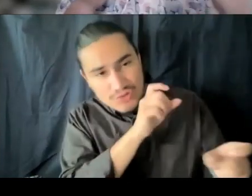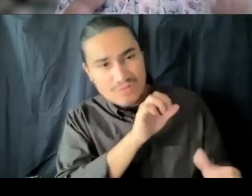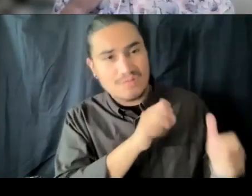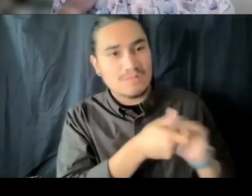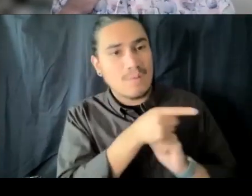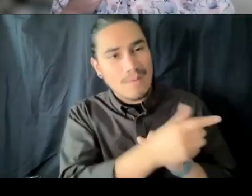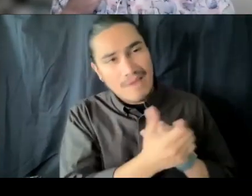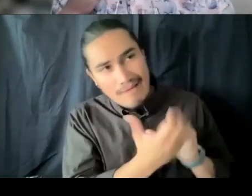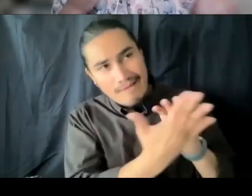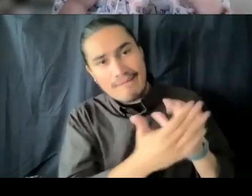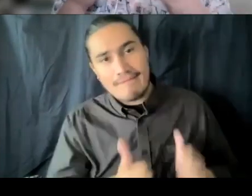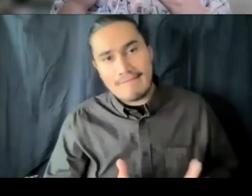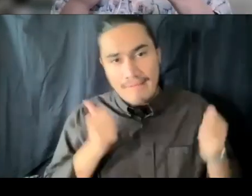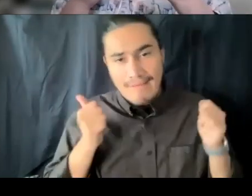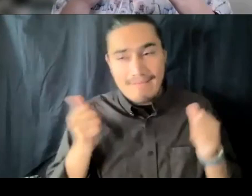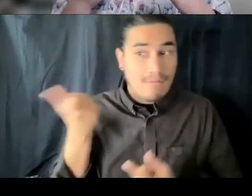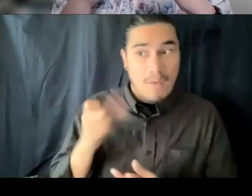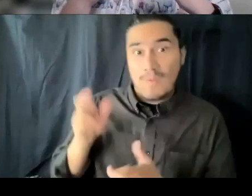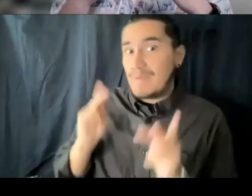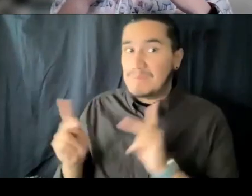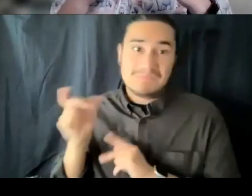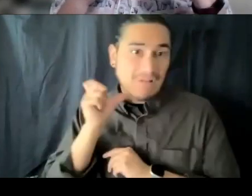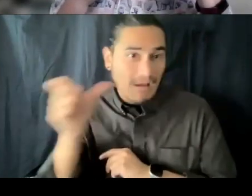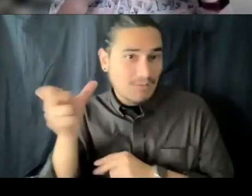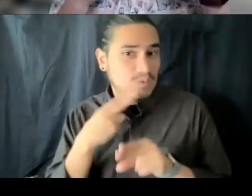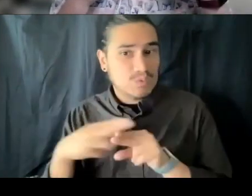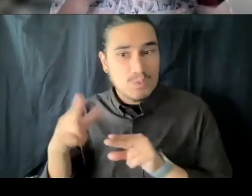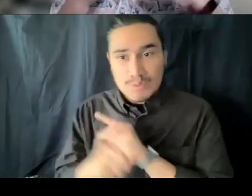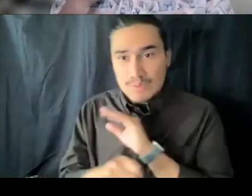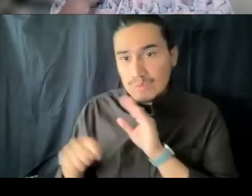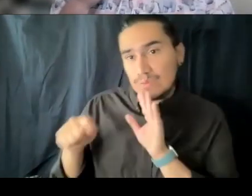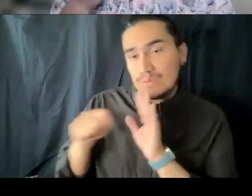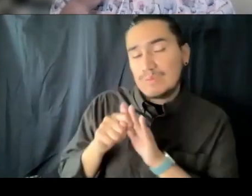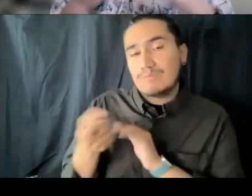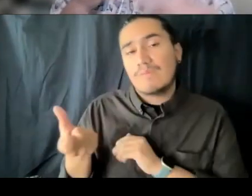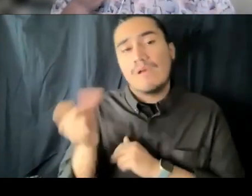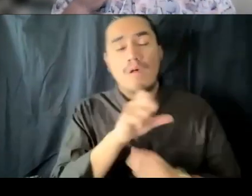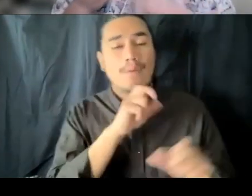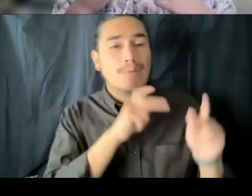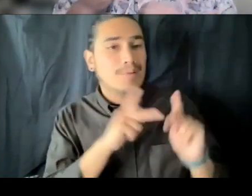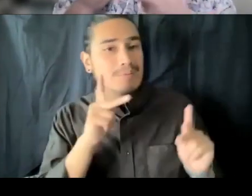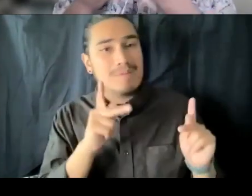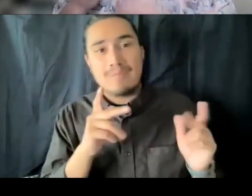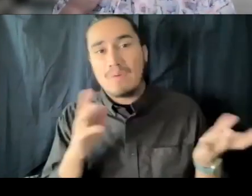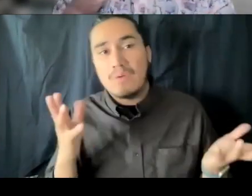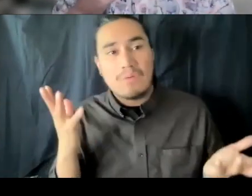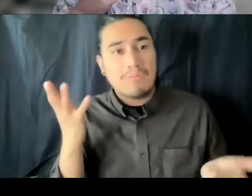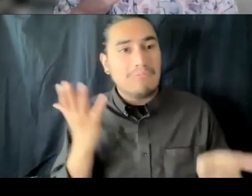Some people may not. Not every harmful, scary incident